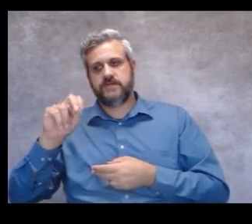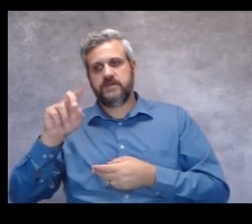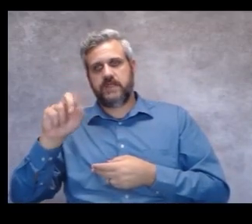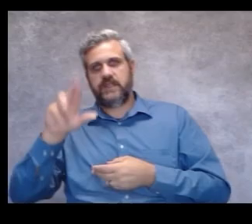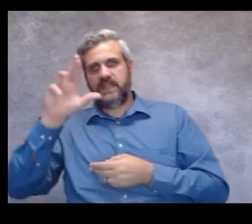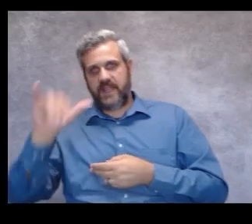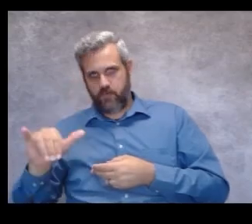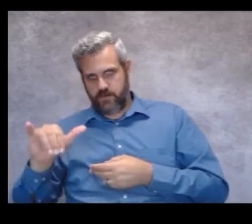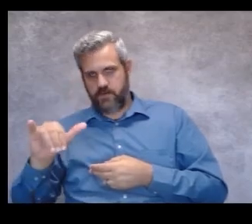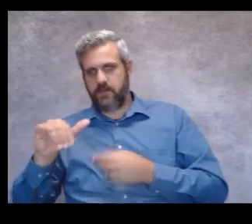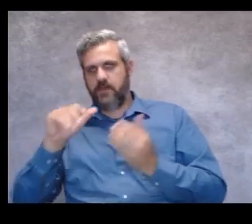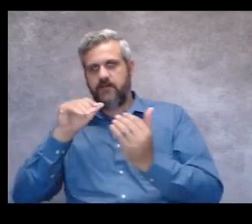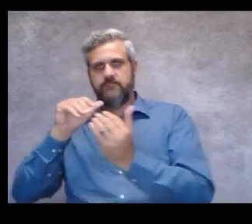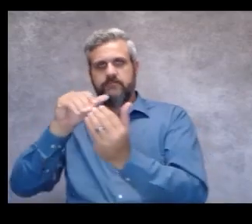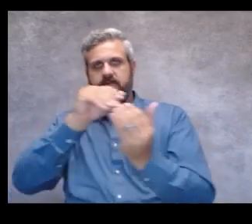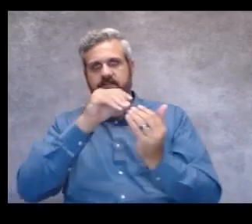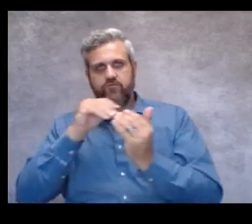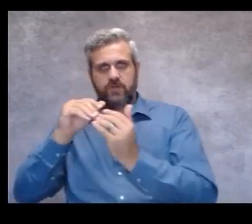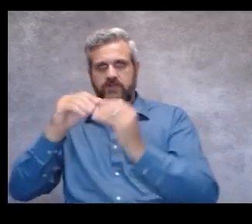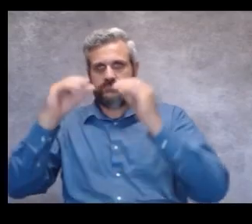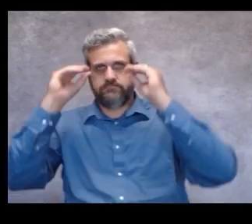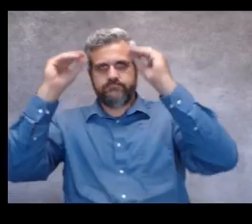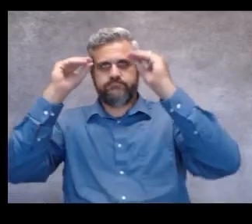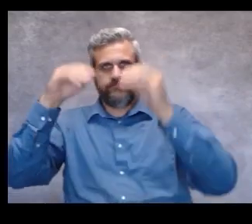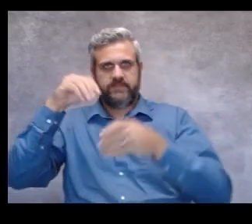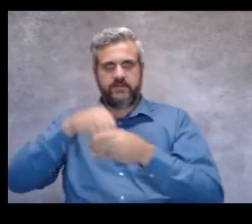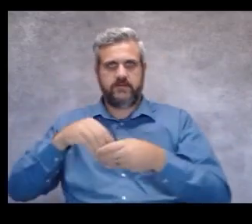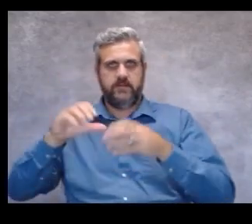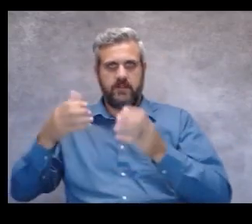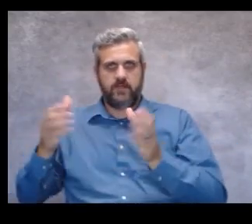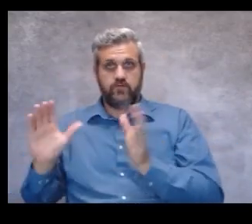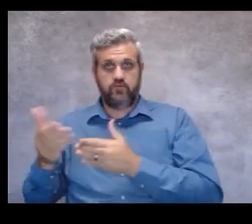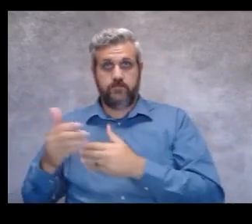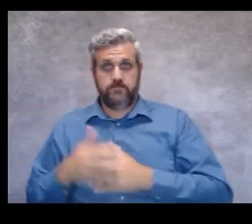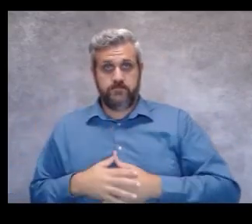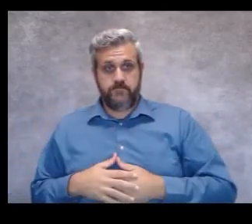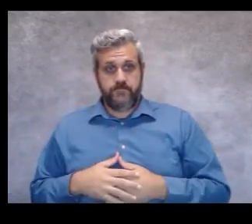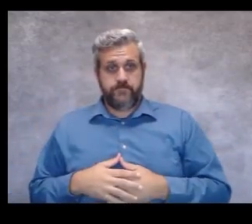differentiation for teachers in the classroom.